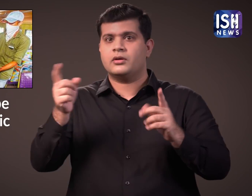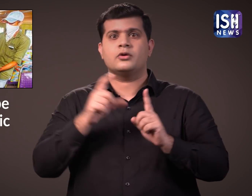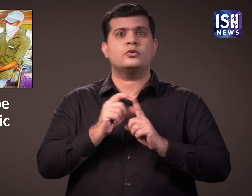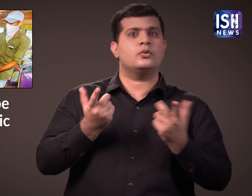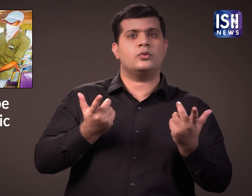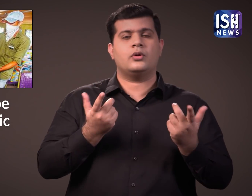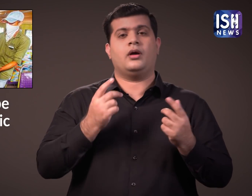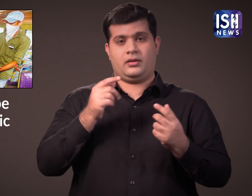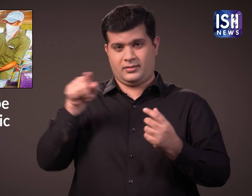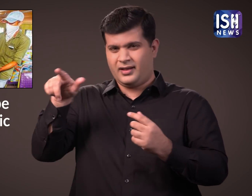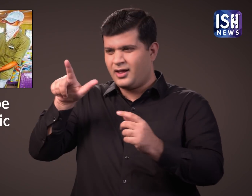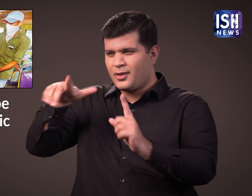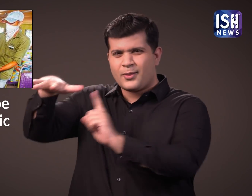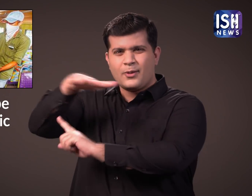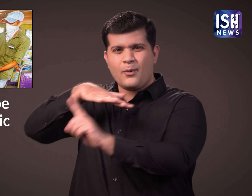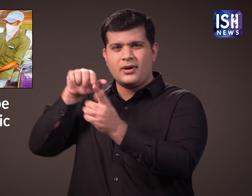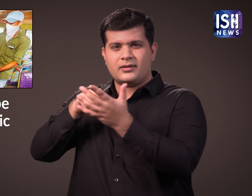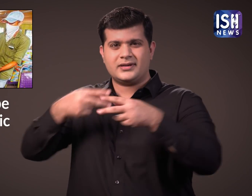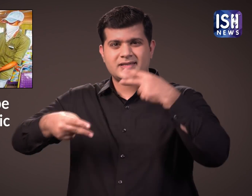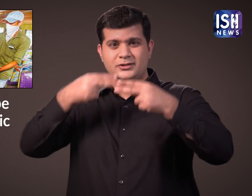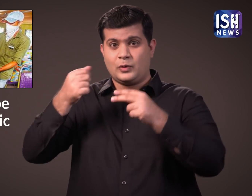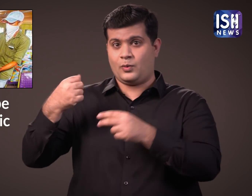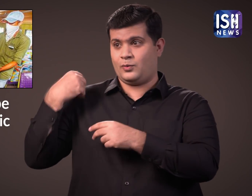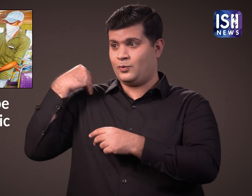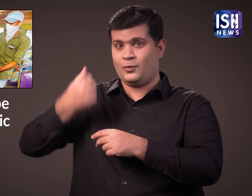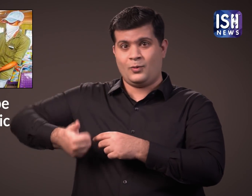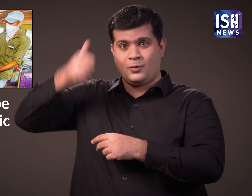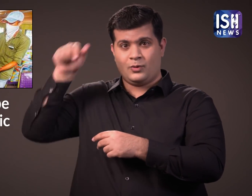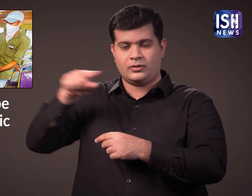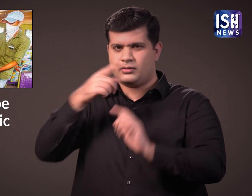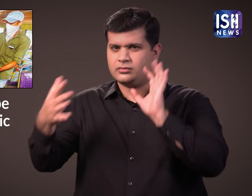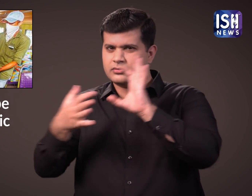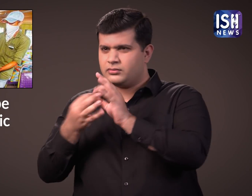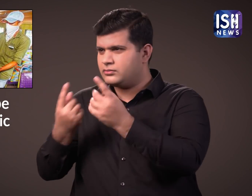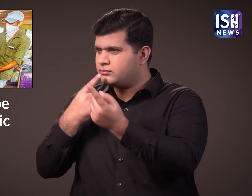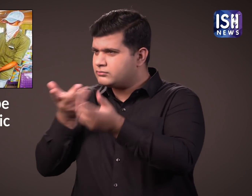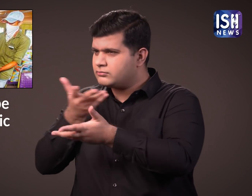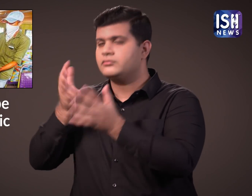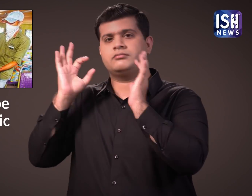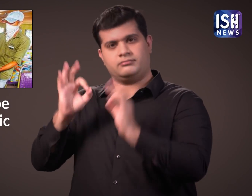So they collaborated with a local restaurant owner